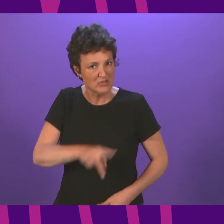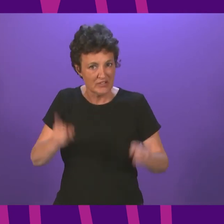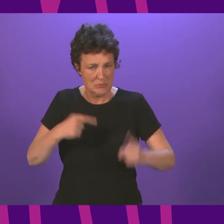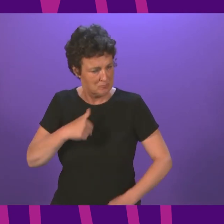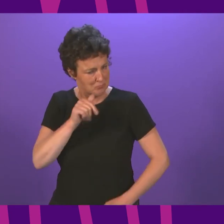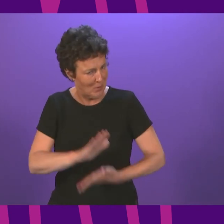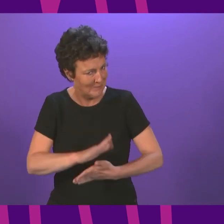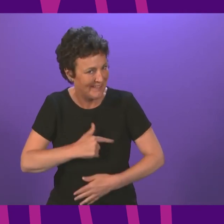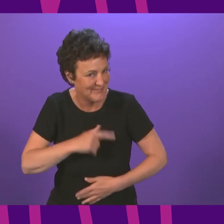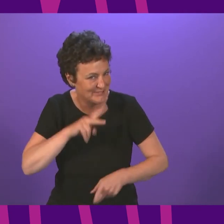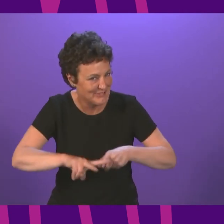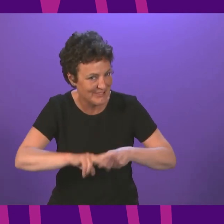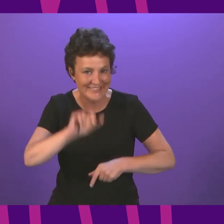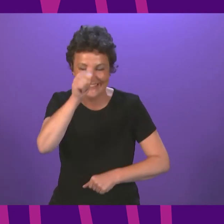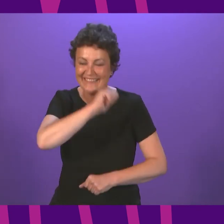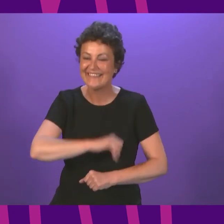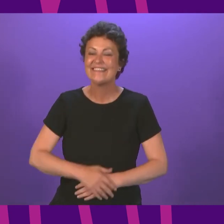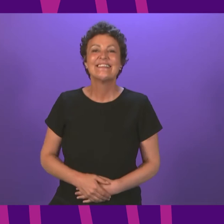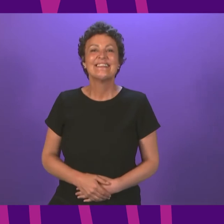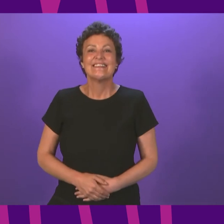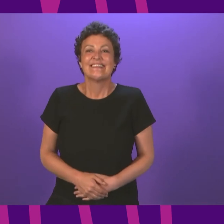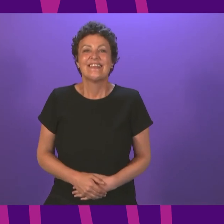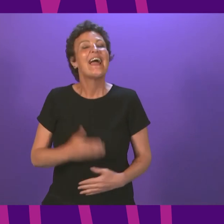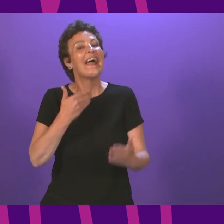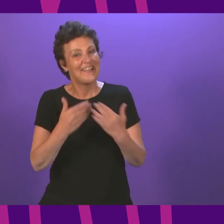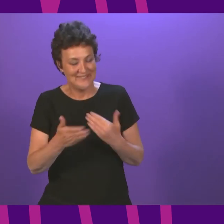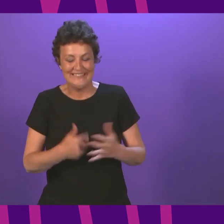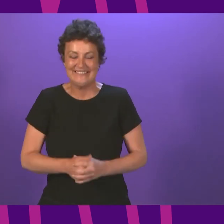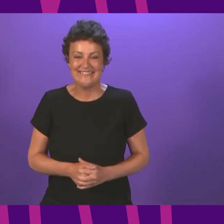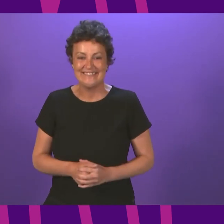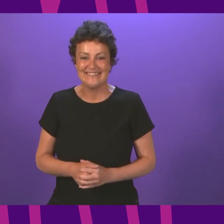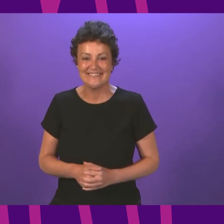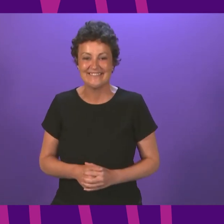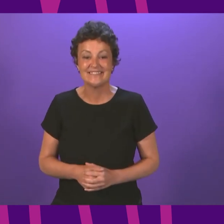sure that public authorities, businesses and others were clear about what would be expected